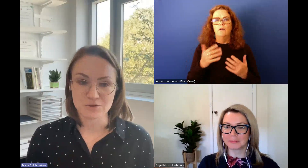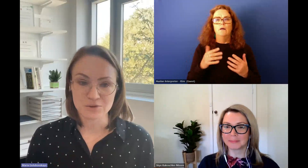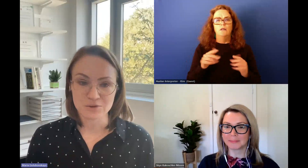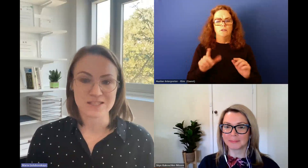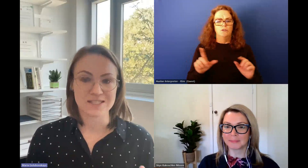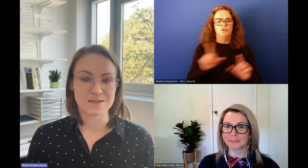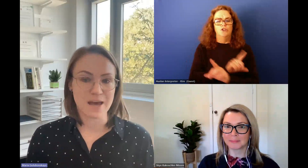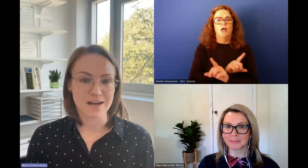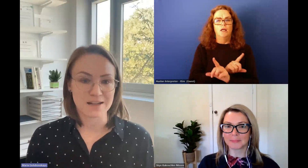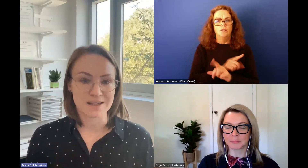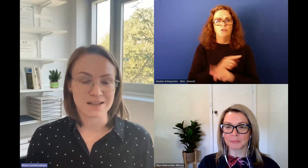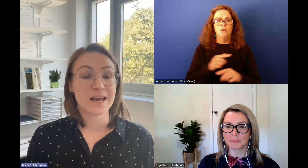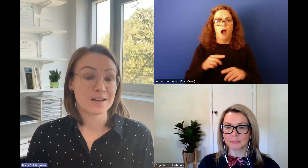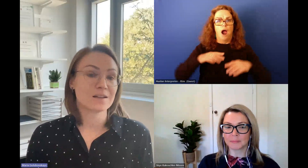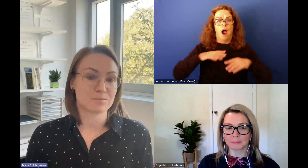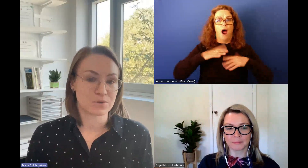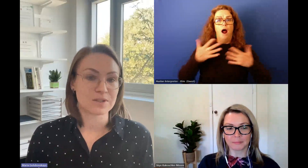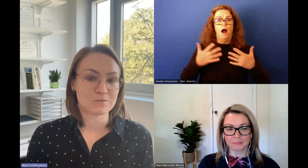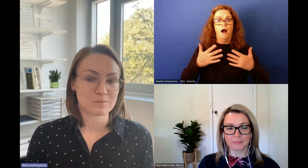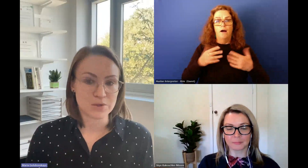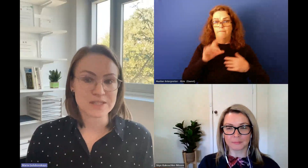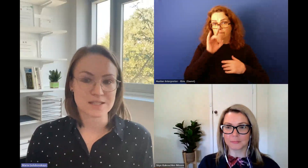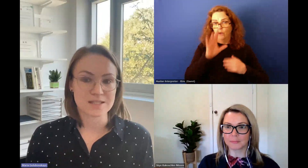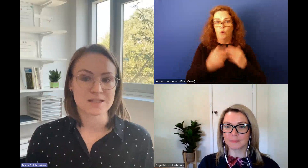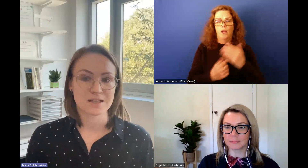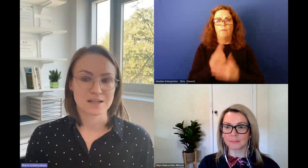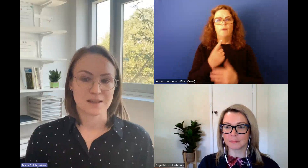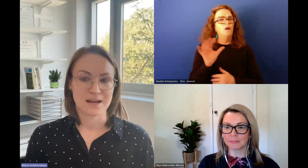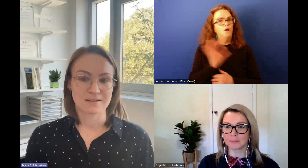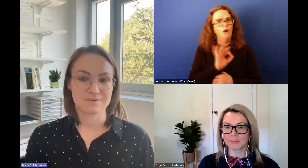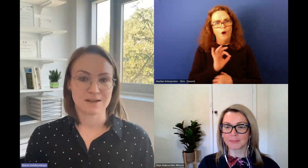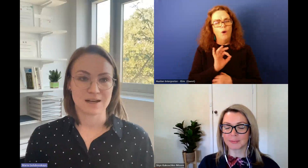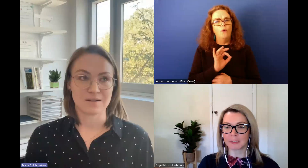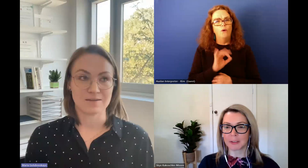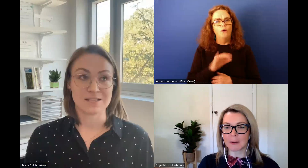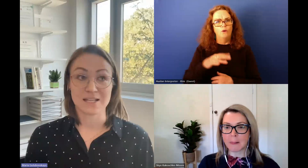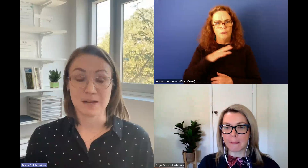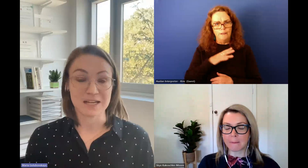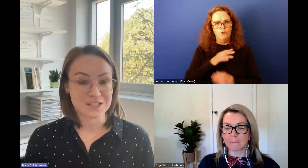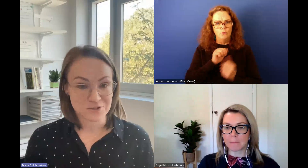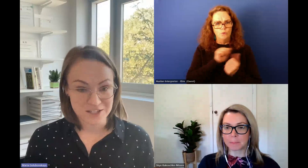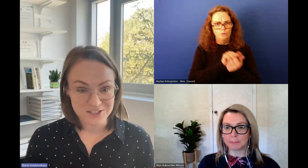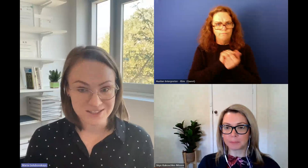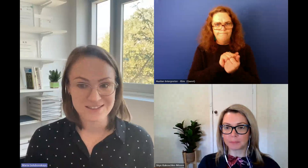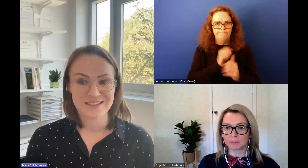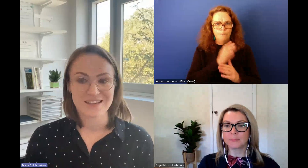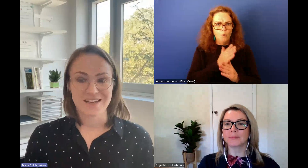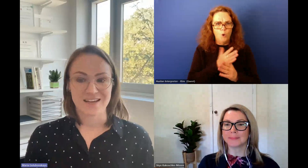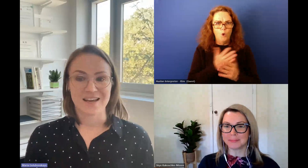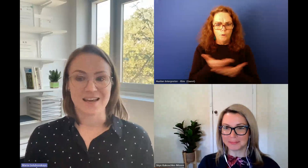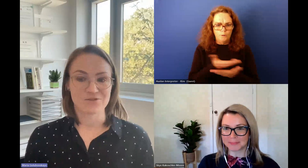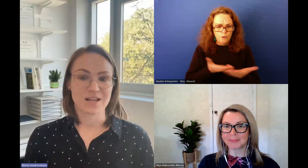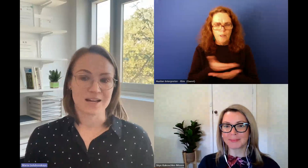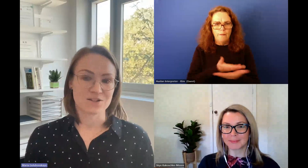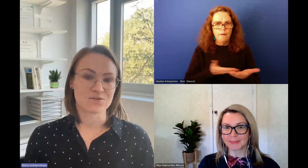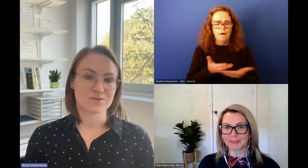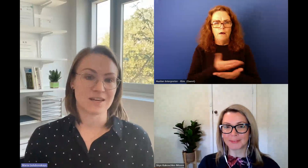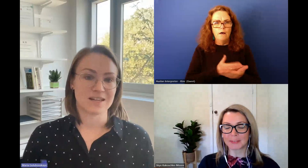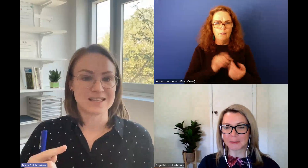careful systematic and collaborative process that takes many iterations and relies on that